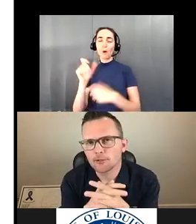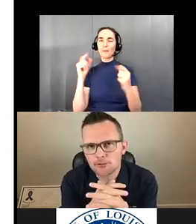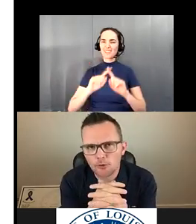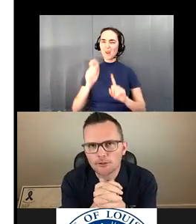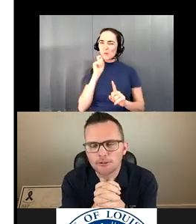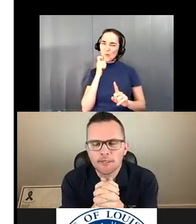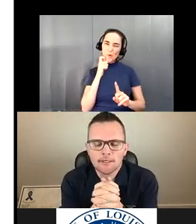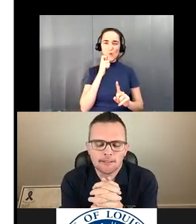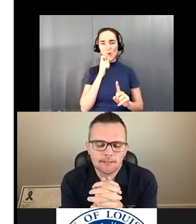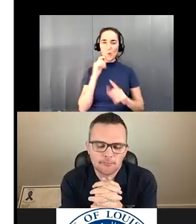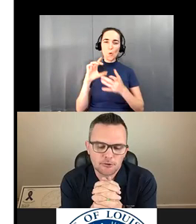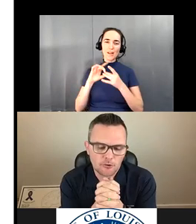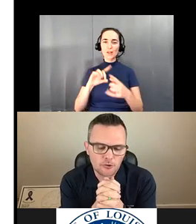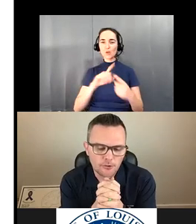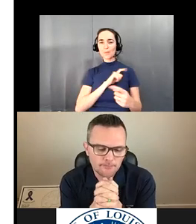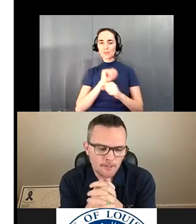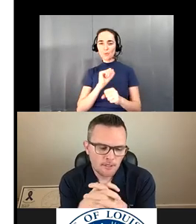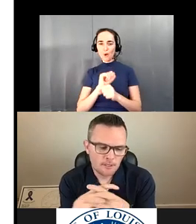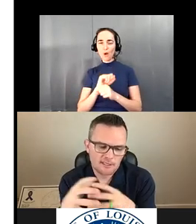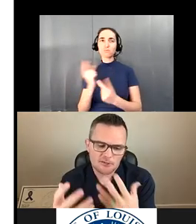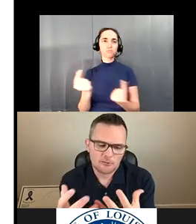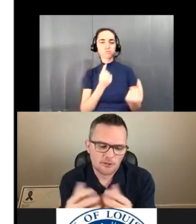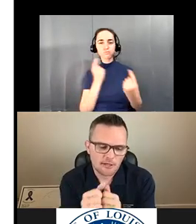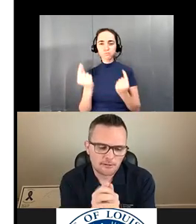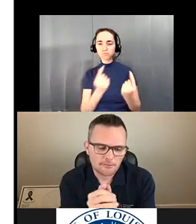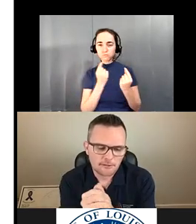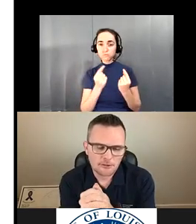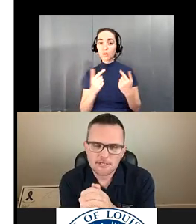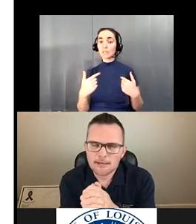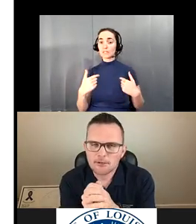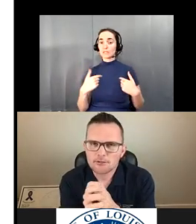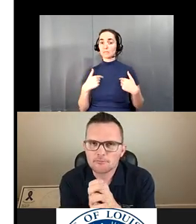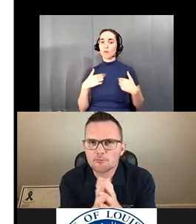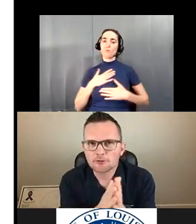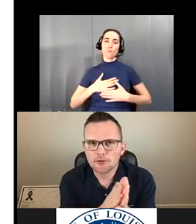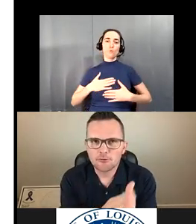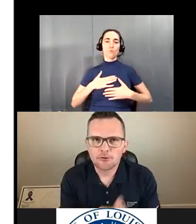police work in the patrol unit, got to spend a lot of good time on some special two unit